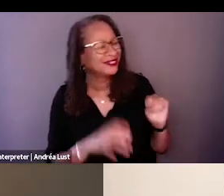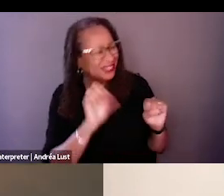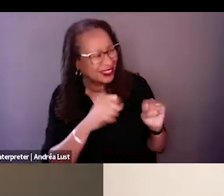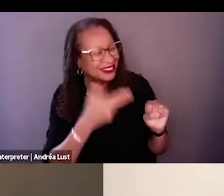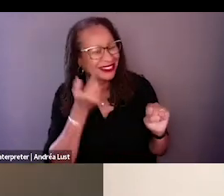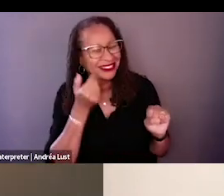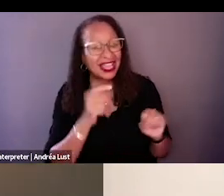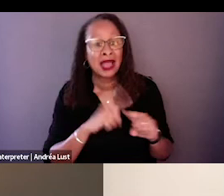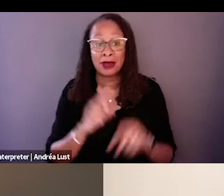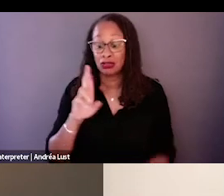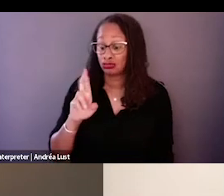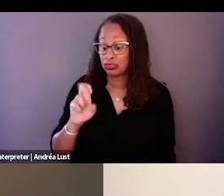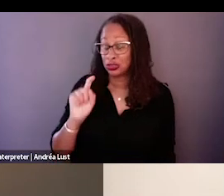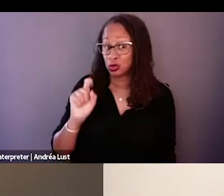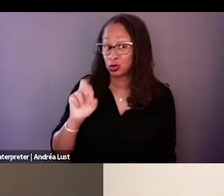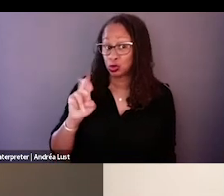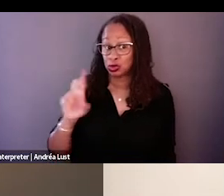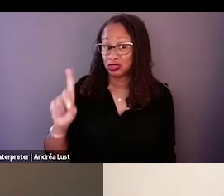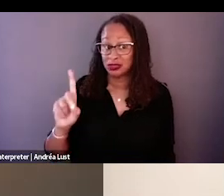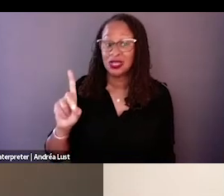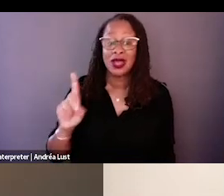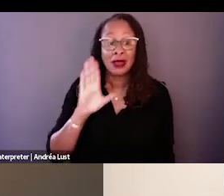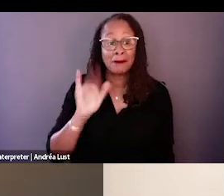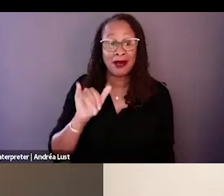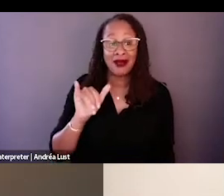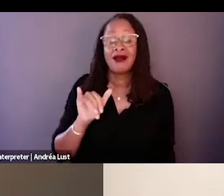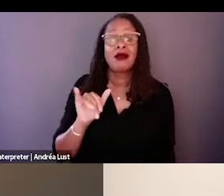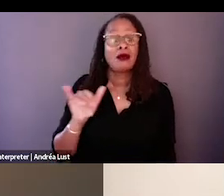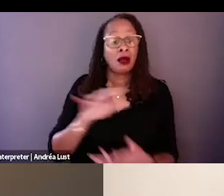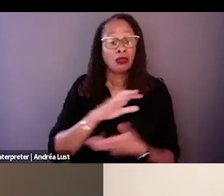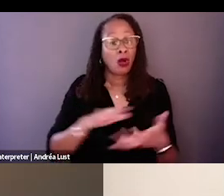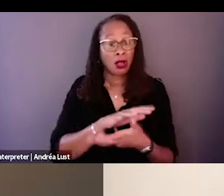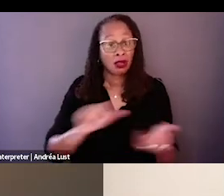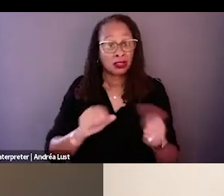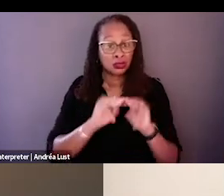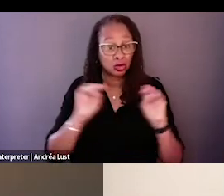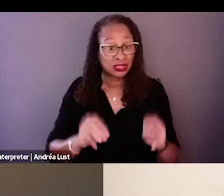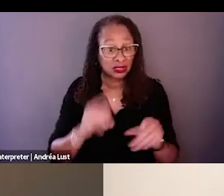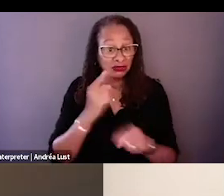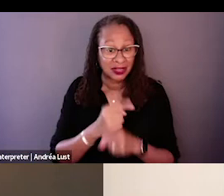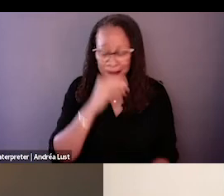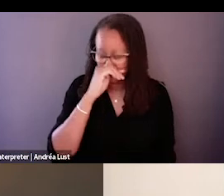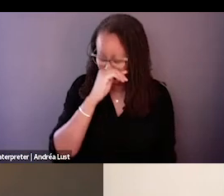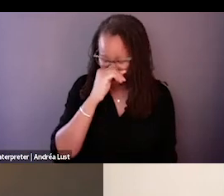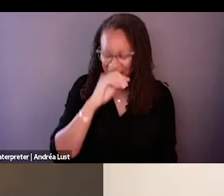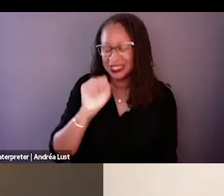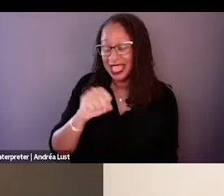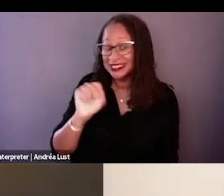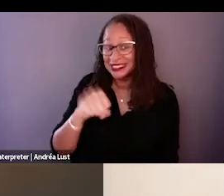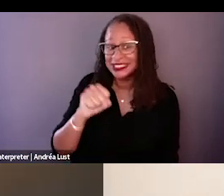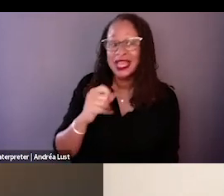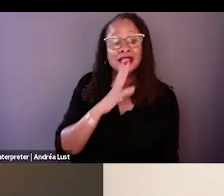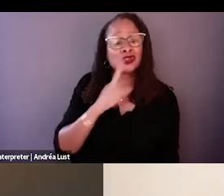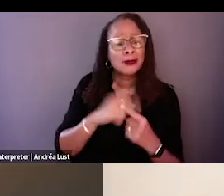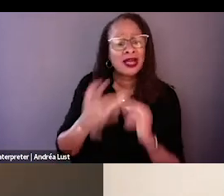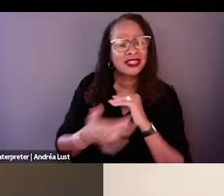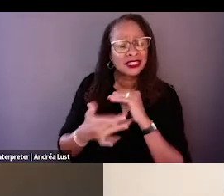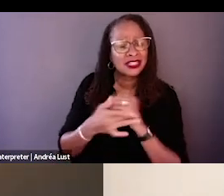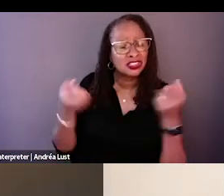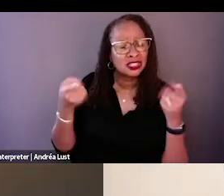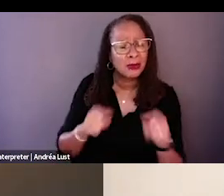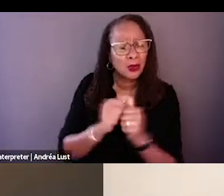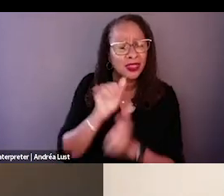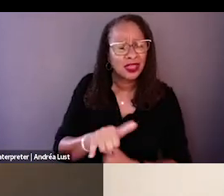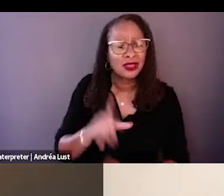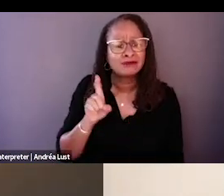They said yes and were not able to restore it because Florida is not a climate friendly to old